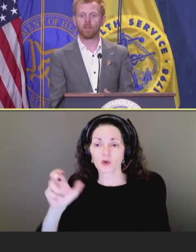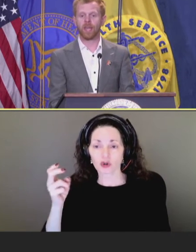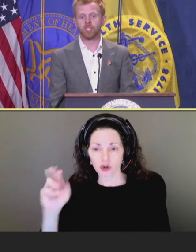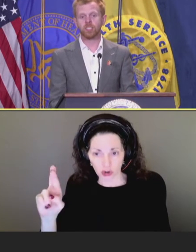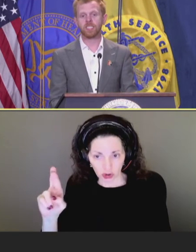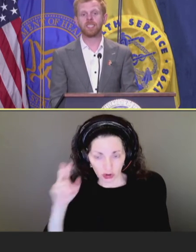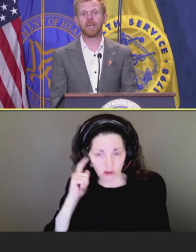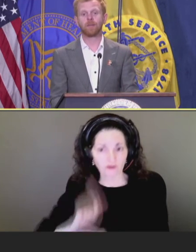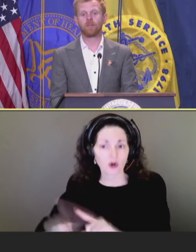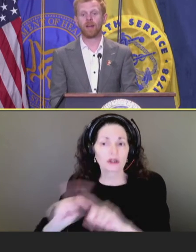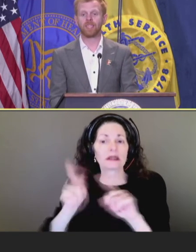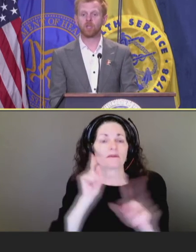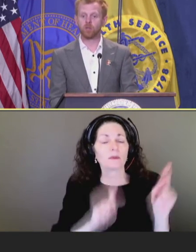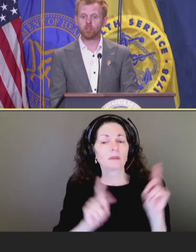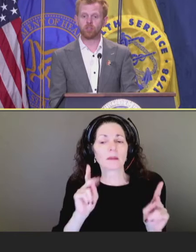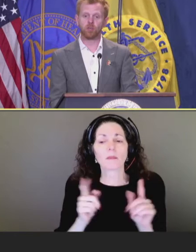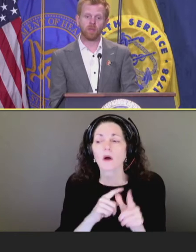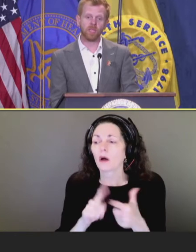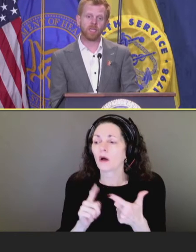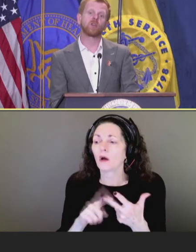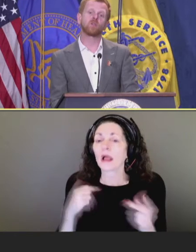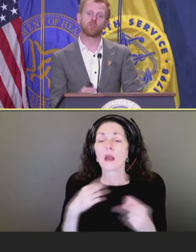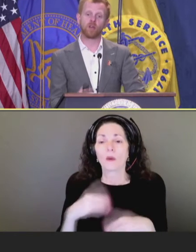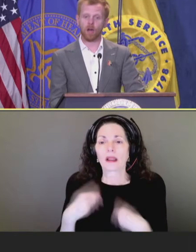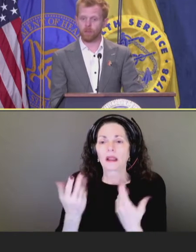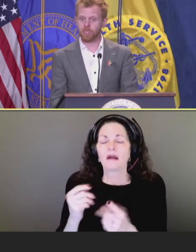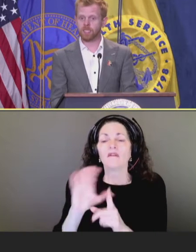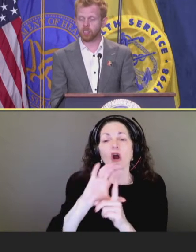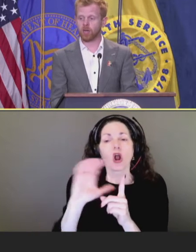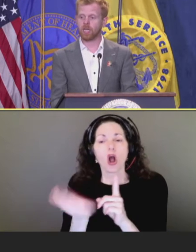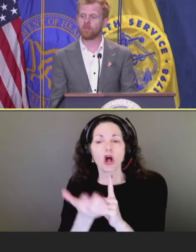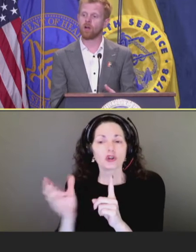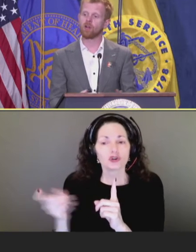the agency that provides cultural humility and cultural competency training for all of